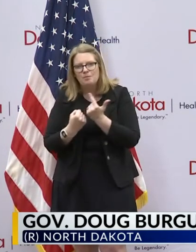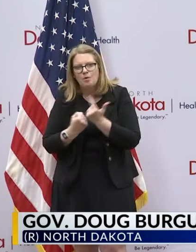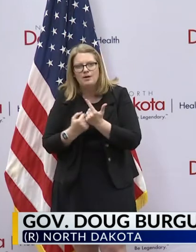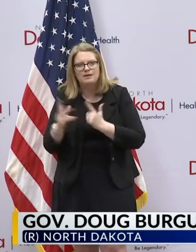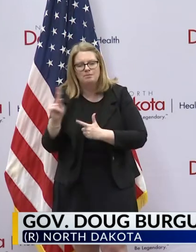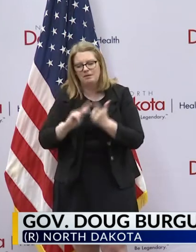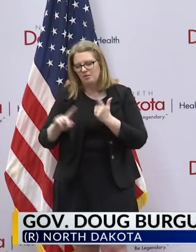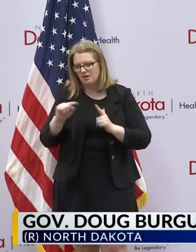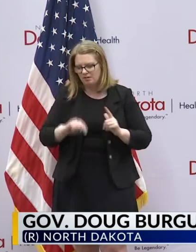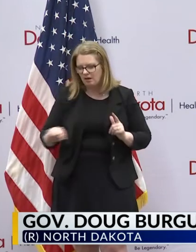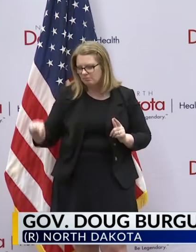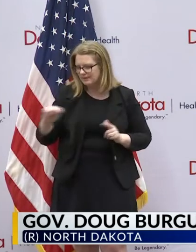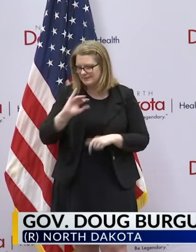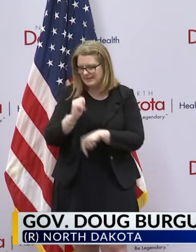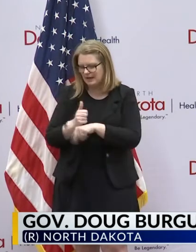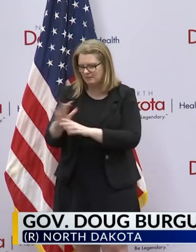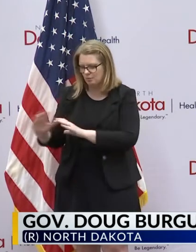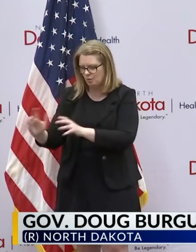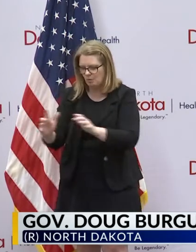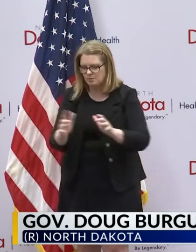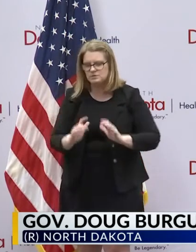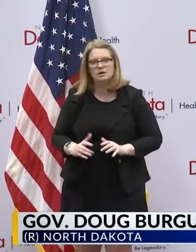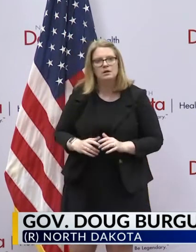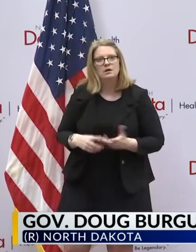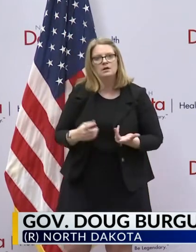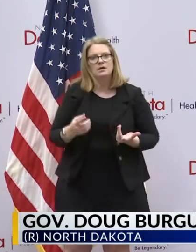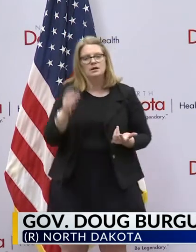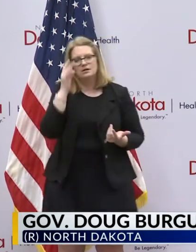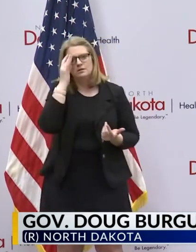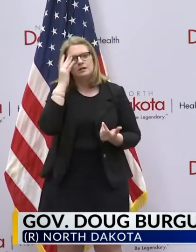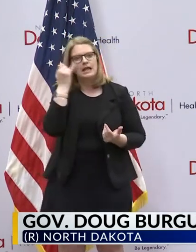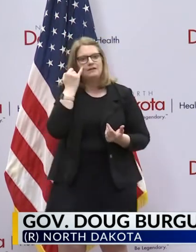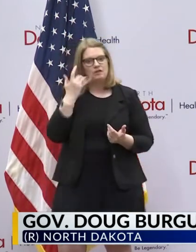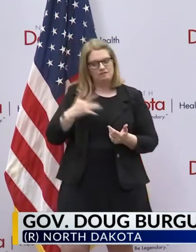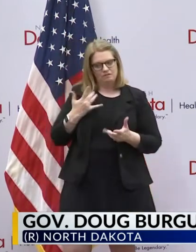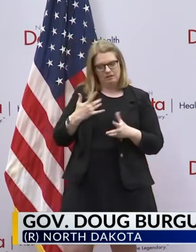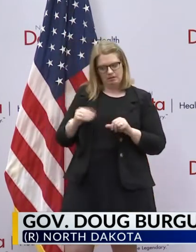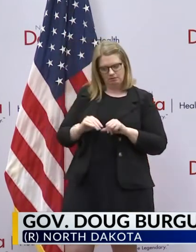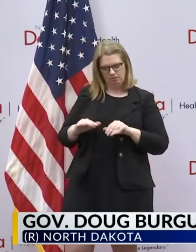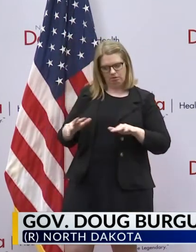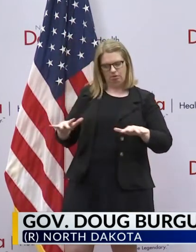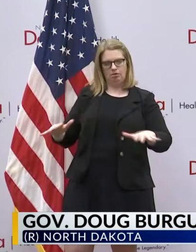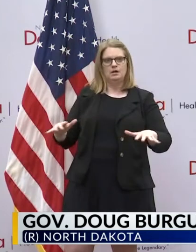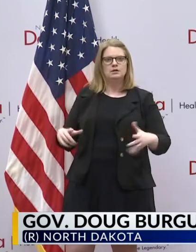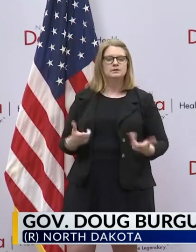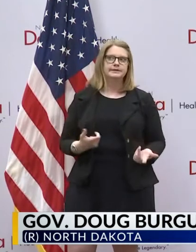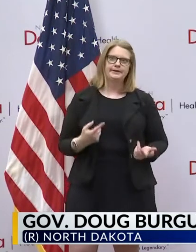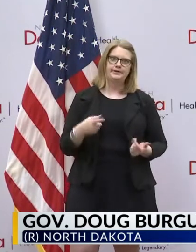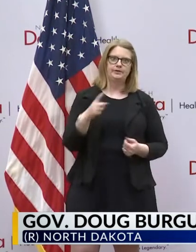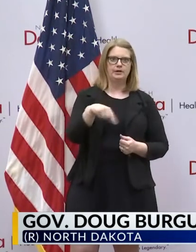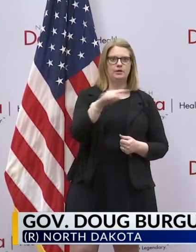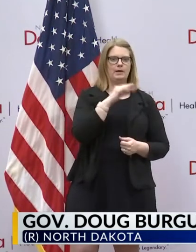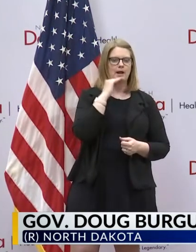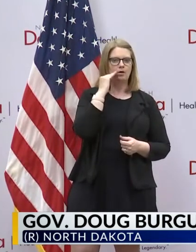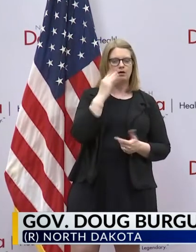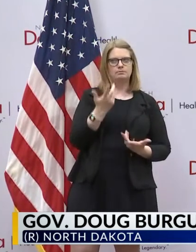CASS COUNTY AREA TO ASSIST ON EVERYTHING FROM LANGUAGE TRANSLATION TO SUPPORTING PEOPLE, BECAUSE IF YOU FIND YOURSELF, IF YOU THINK THAT THE